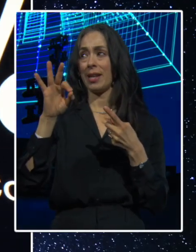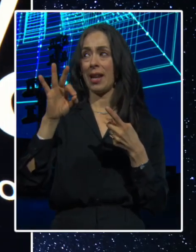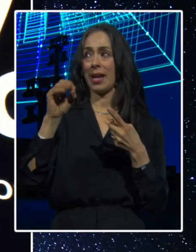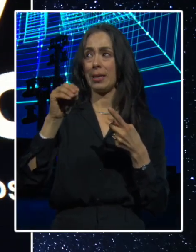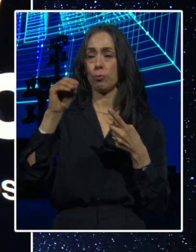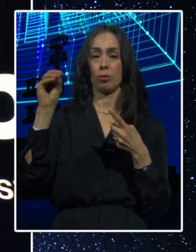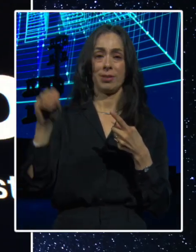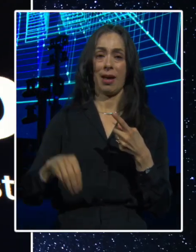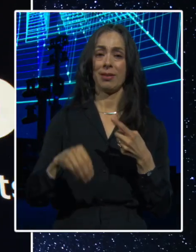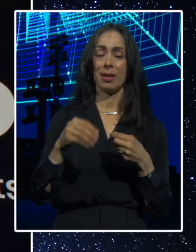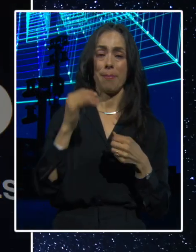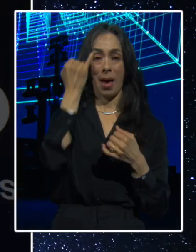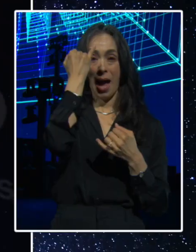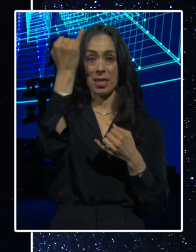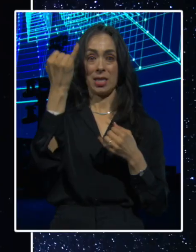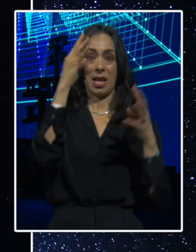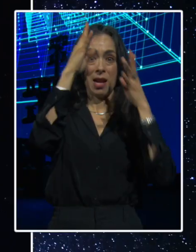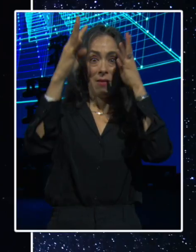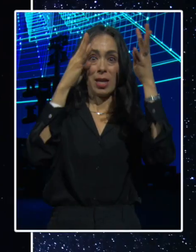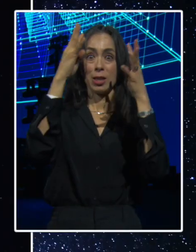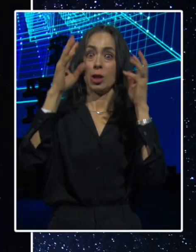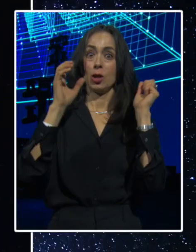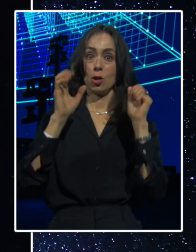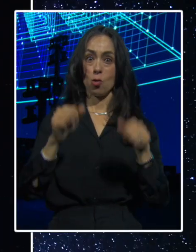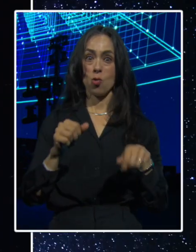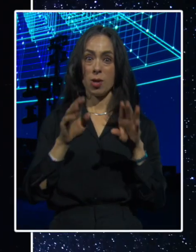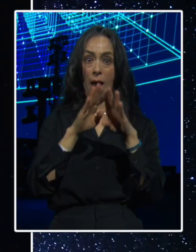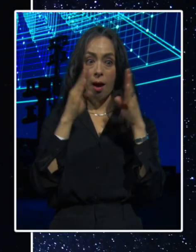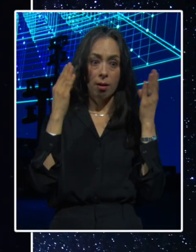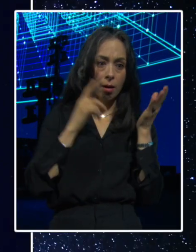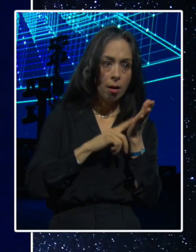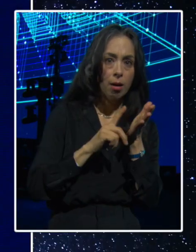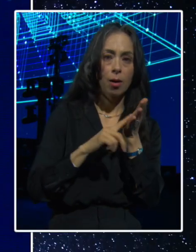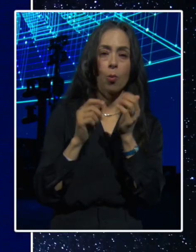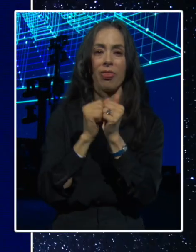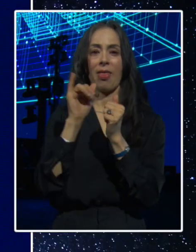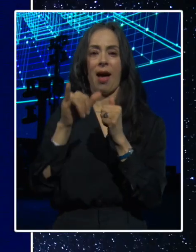Imagine what additional innovation you can unlock with those savings.